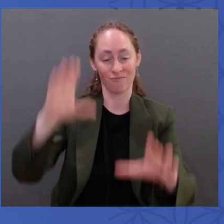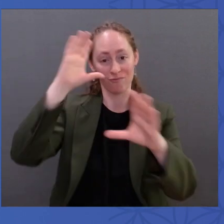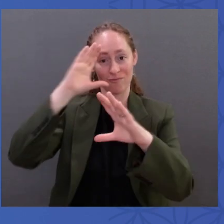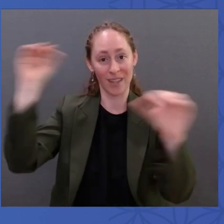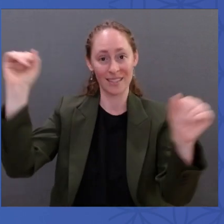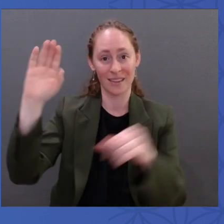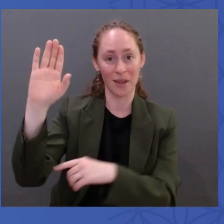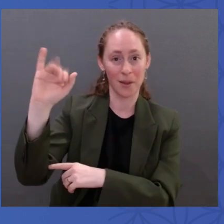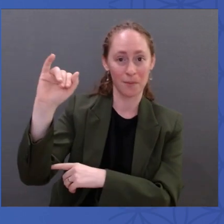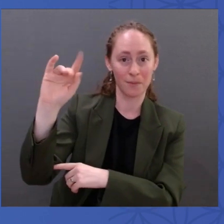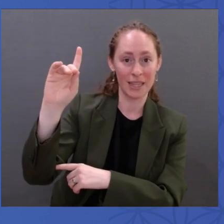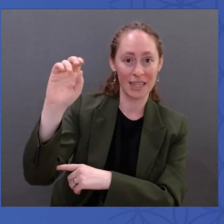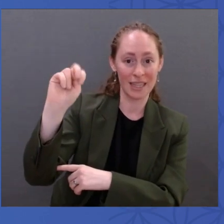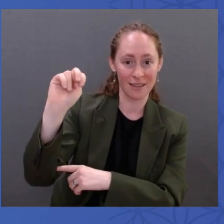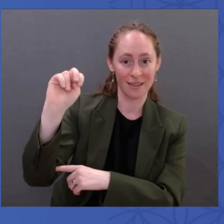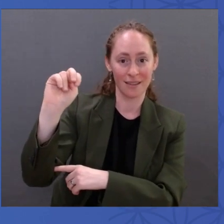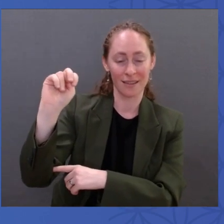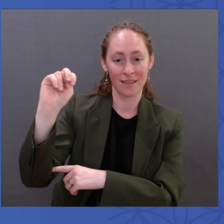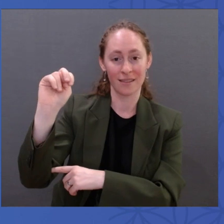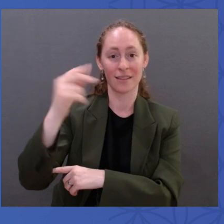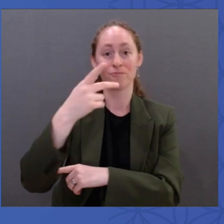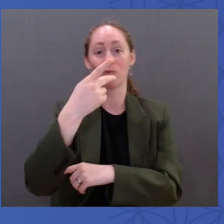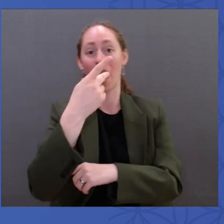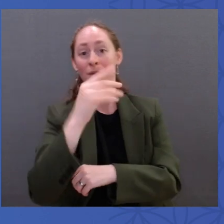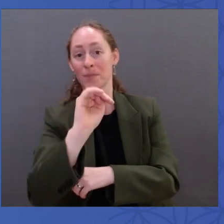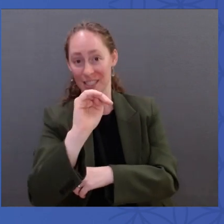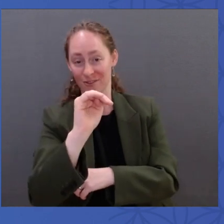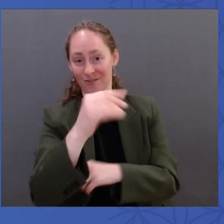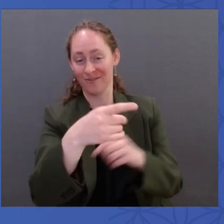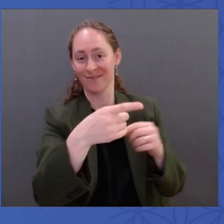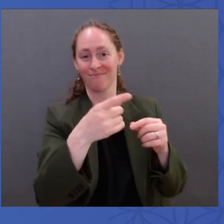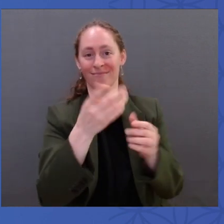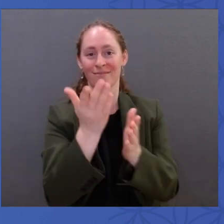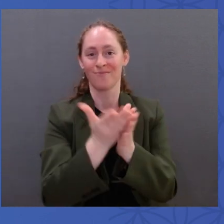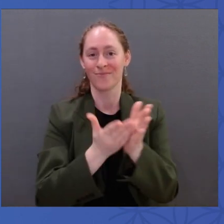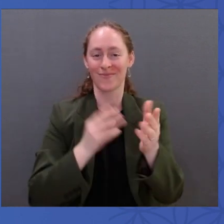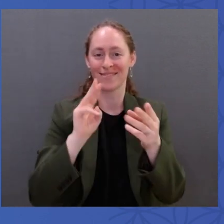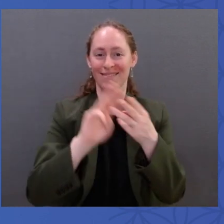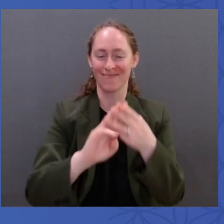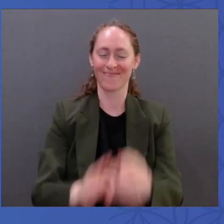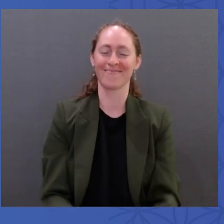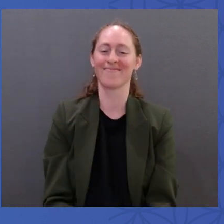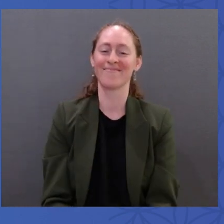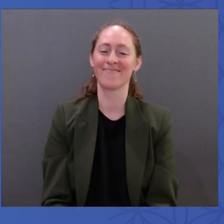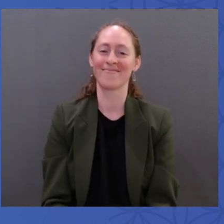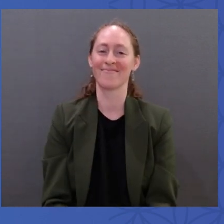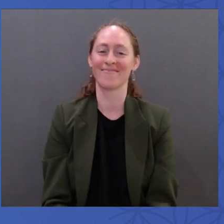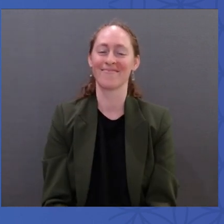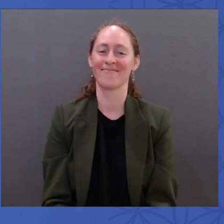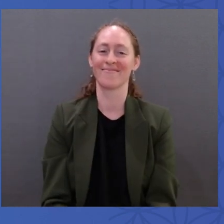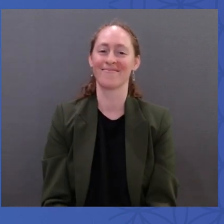His Majesty Sultan Haji Hassanal Bolkiah of Brunei Darussalam. Since his regrets that he is unable to attend